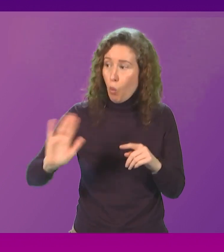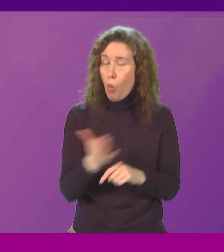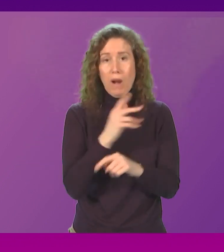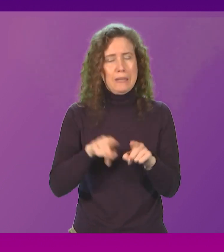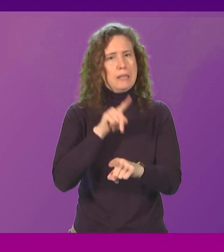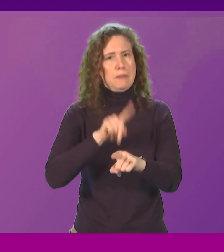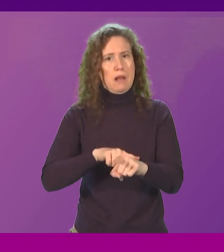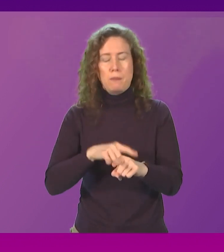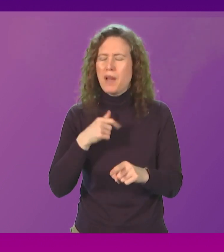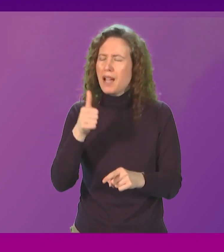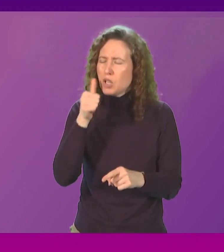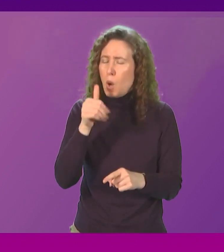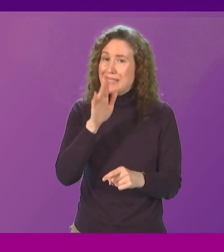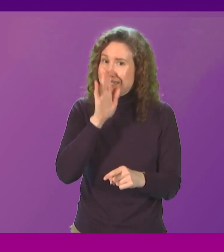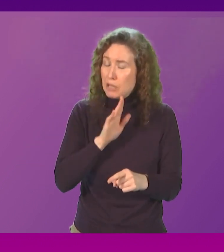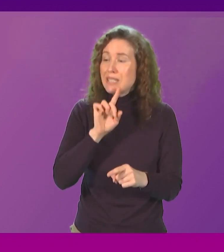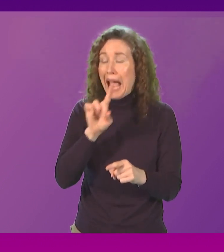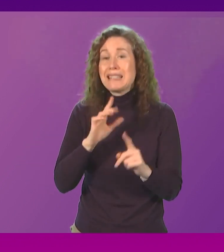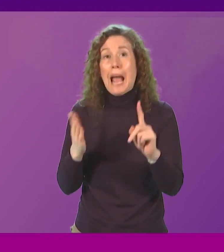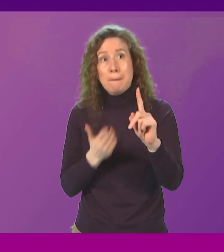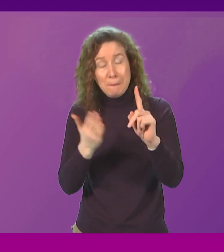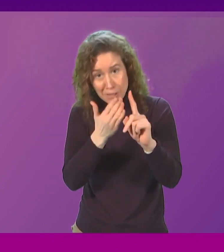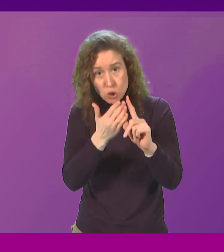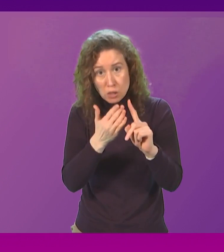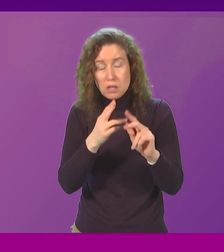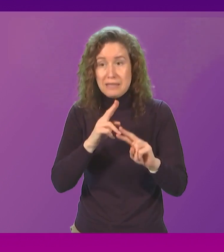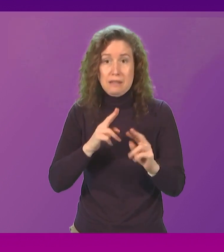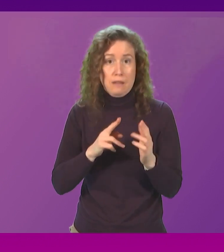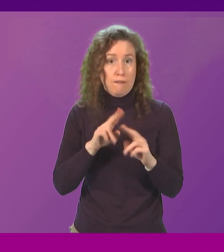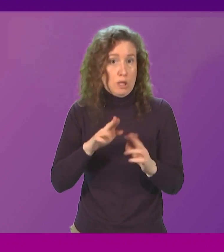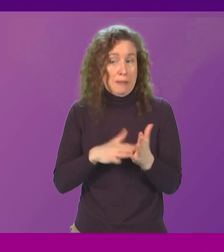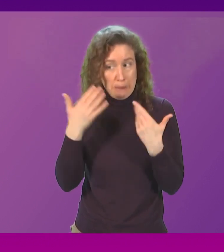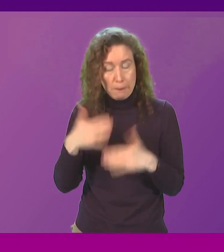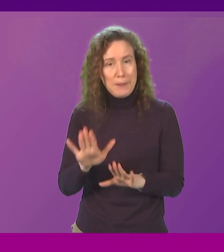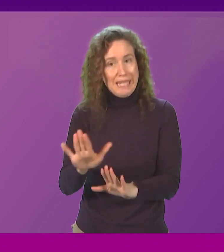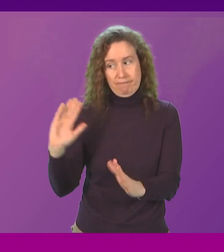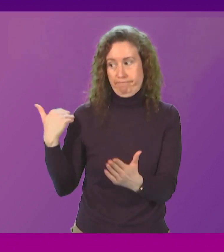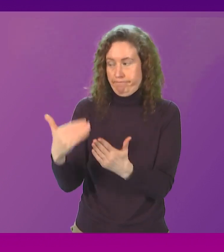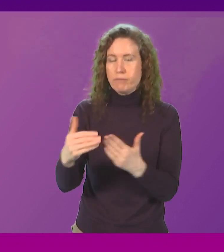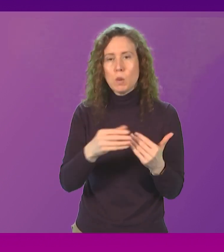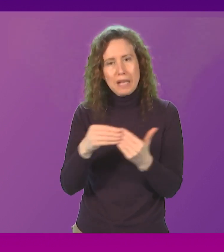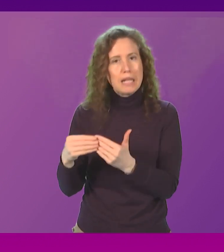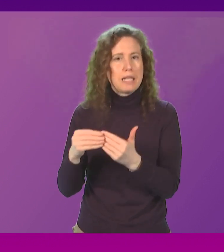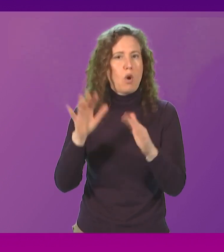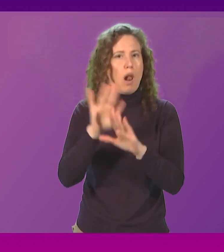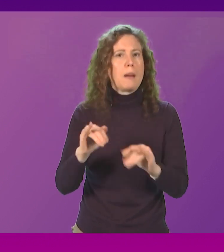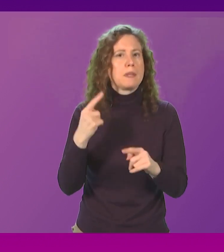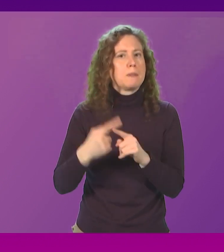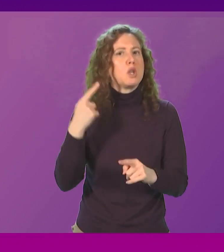I know how serious and ambitious the First Minister has been in leading on the climate emergency agenda, and I appreciate that.